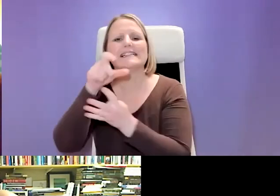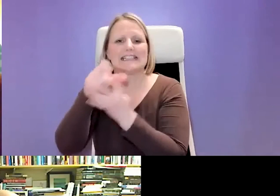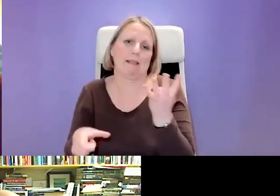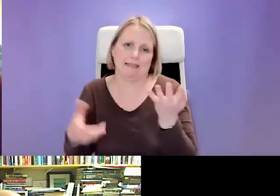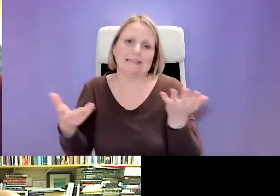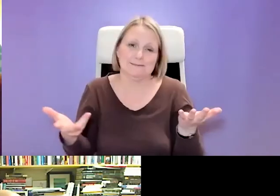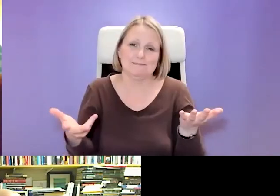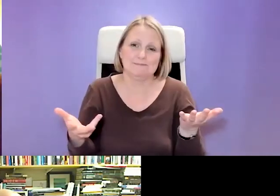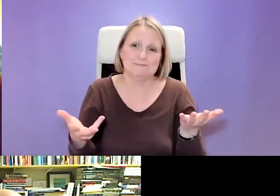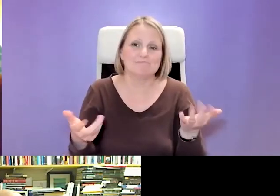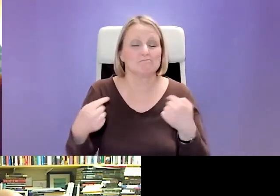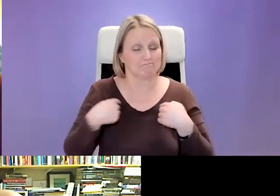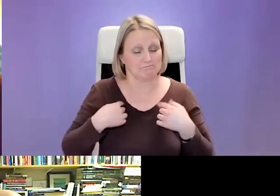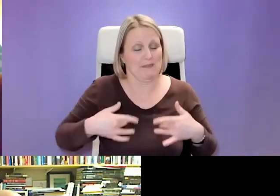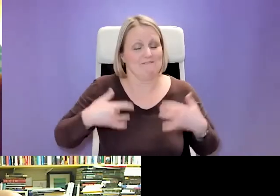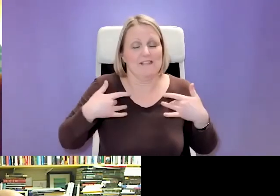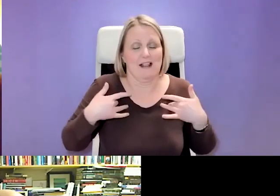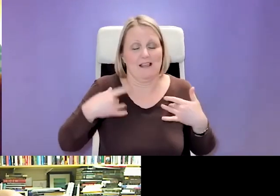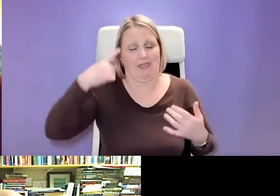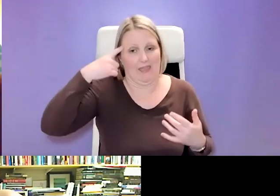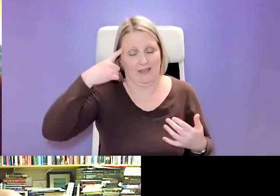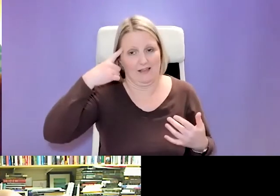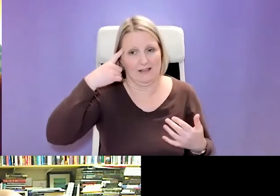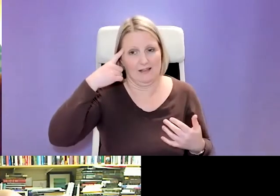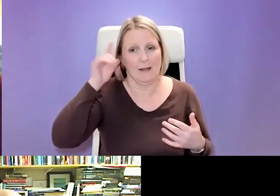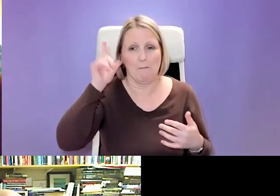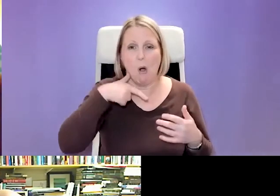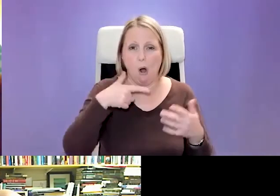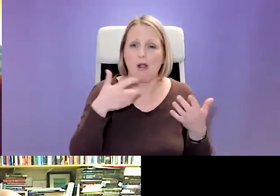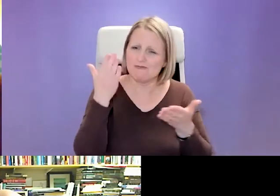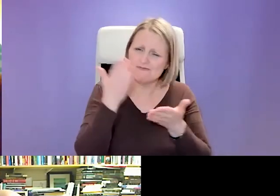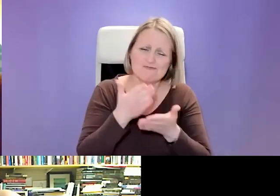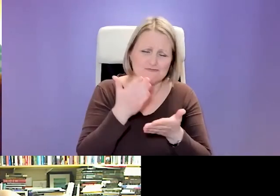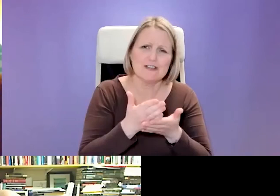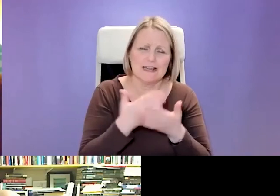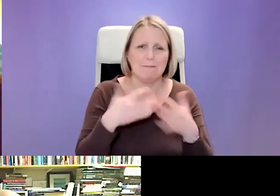So I, I think that Paul really was genuinely trying to think about